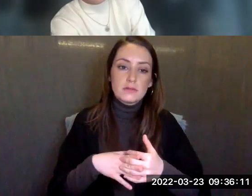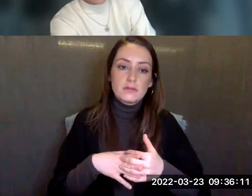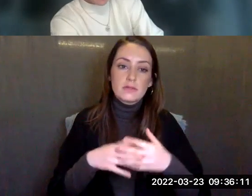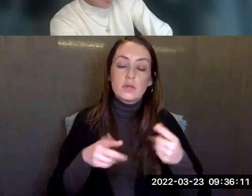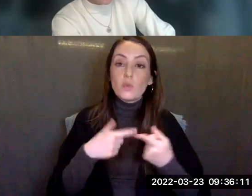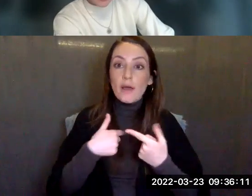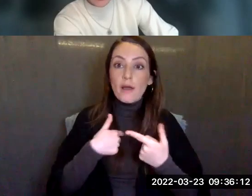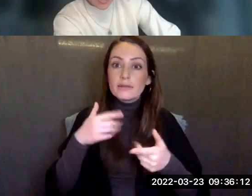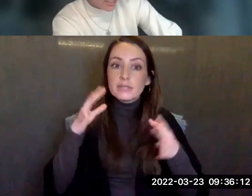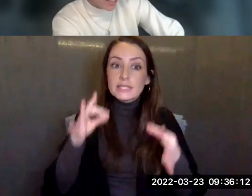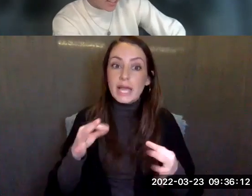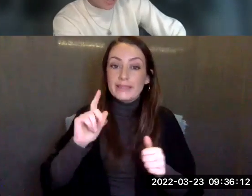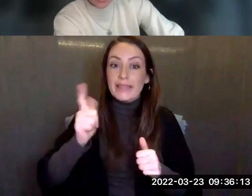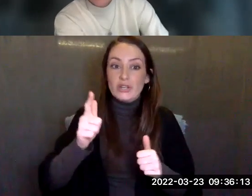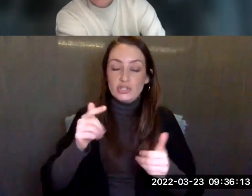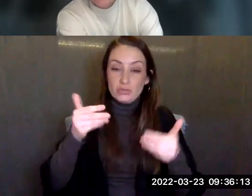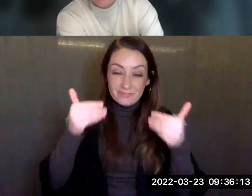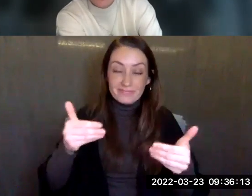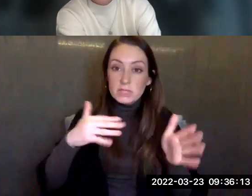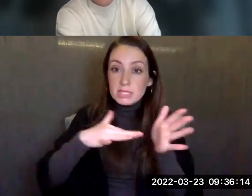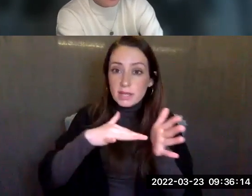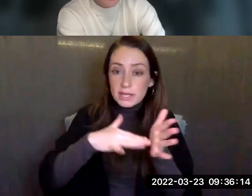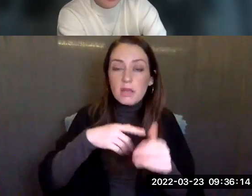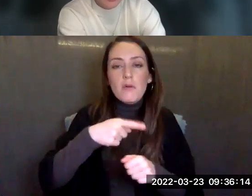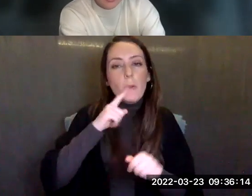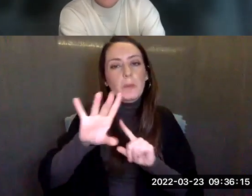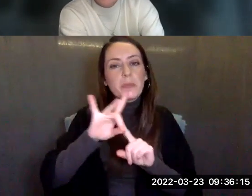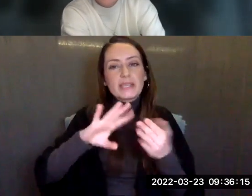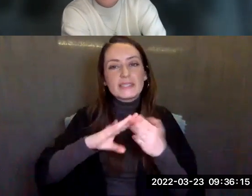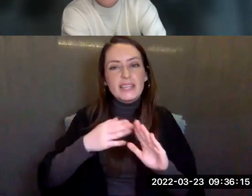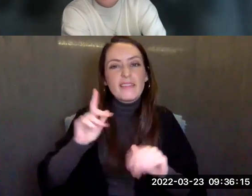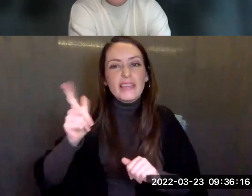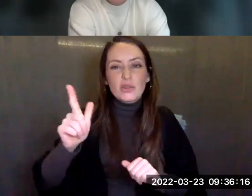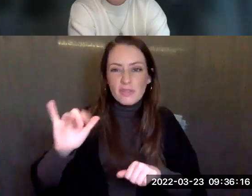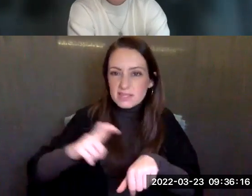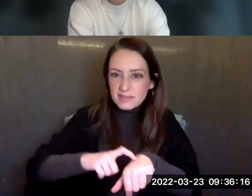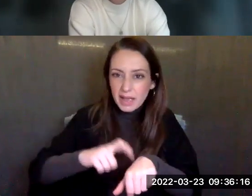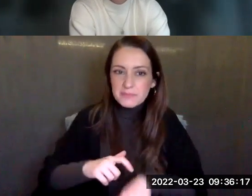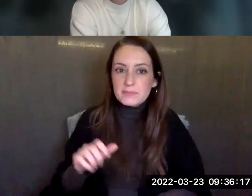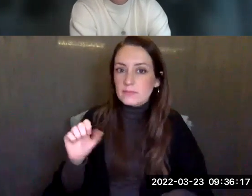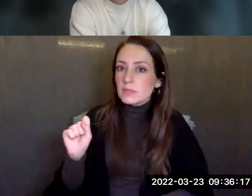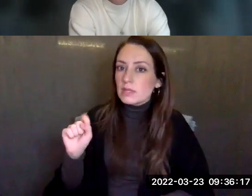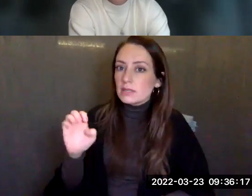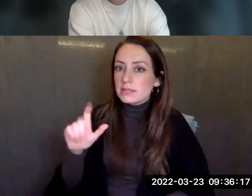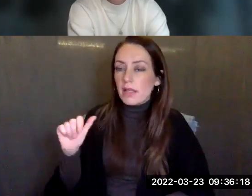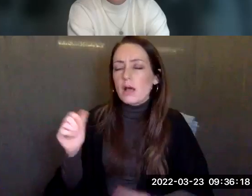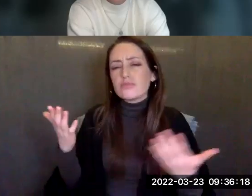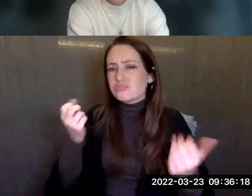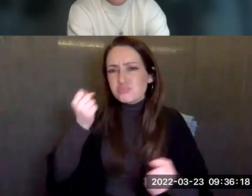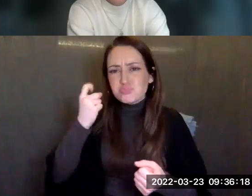Have you decided which city understandable there's so many cities in America, and they're so vastly different.